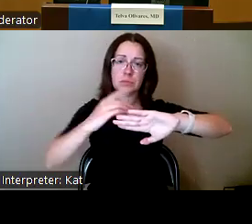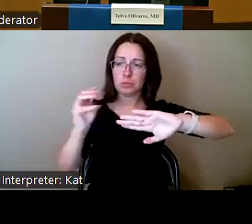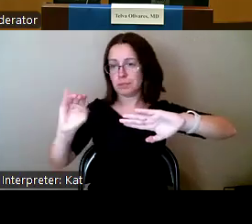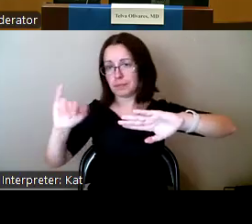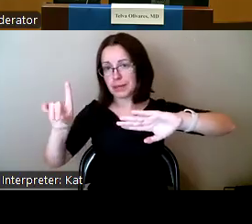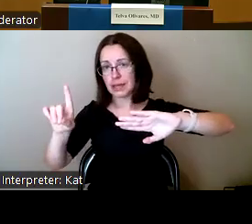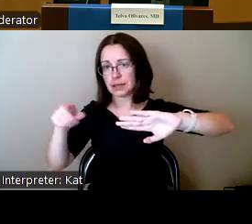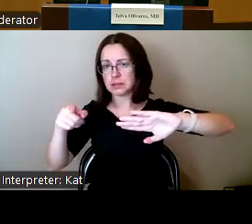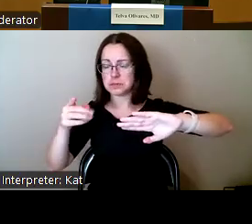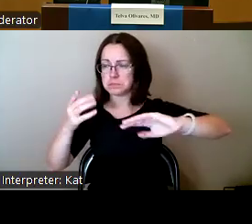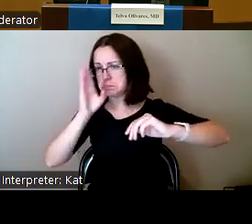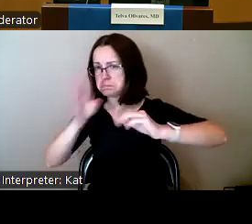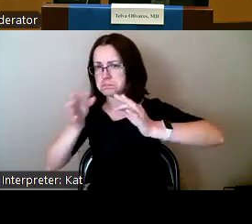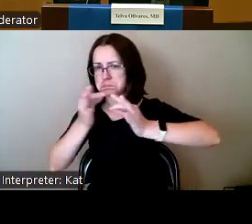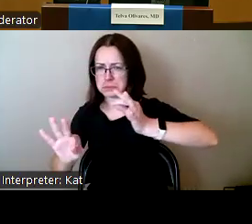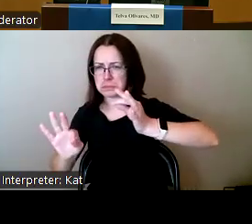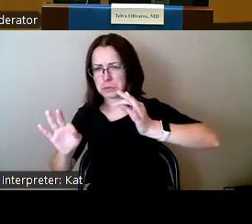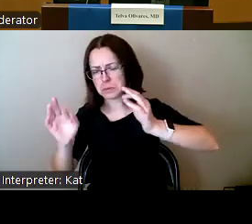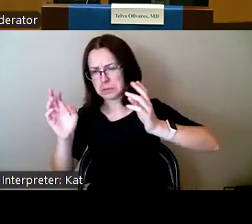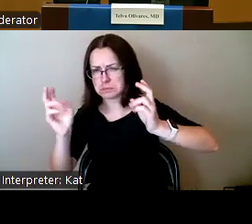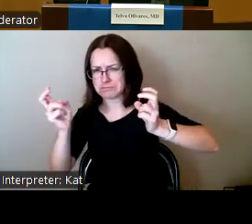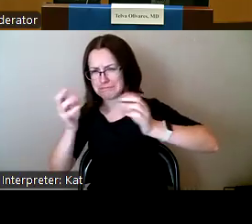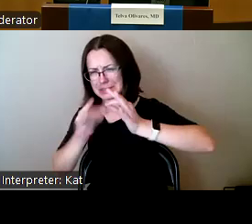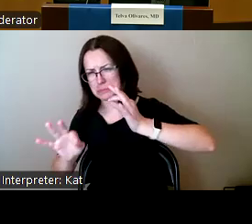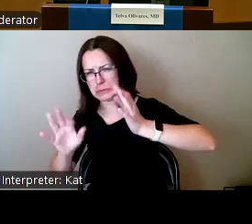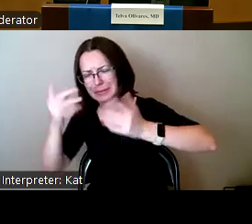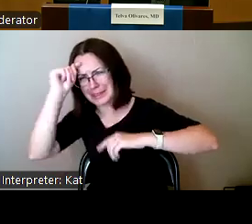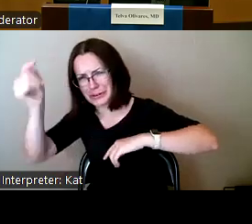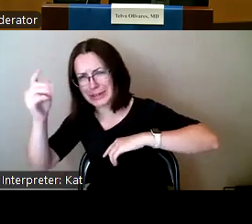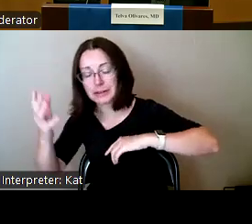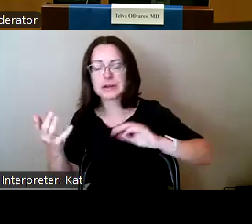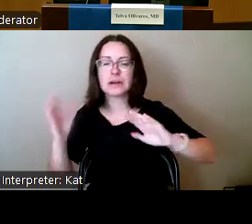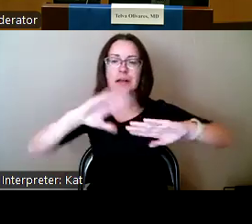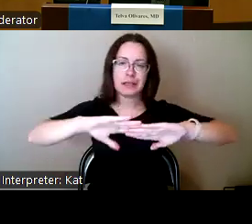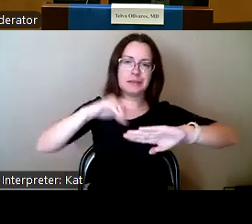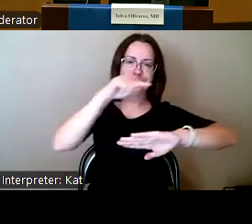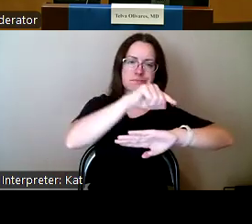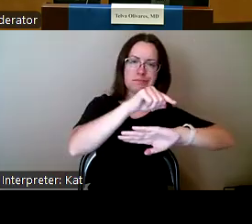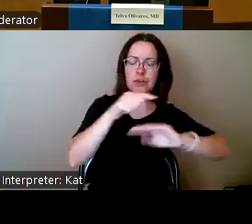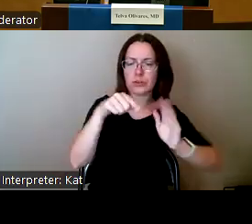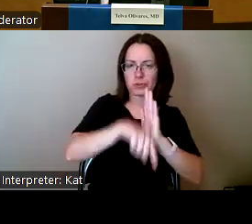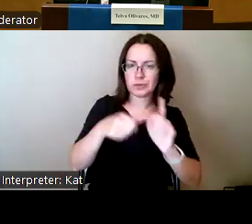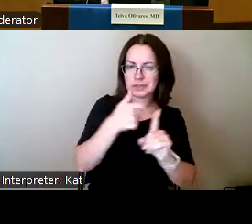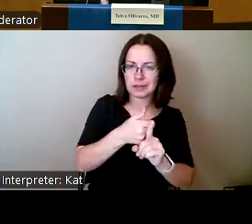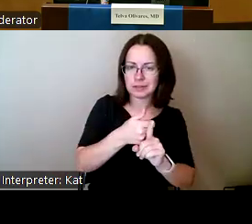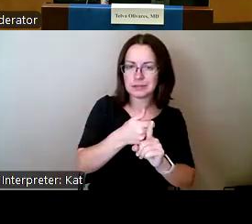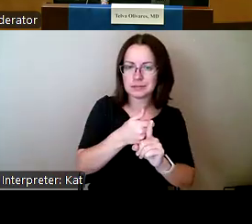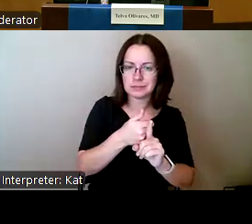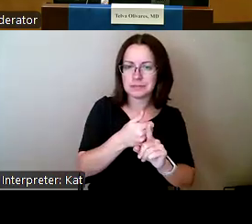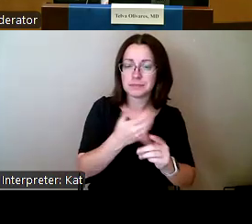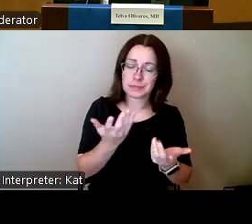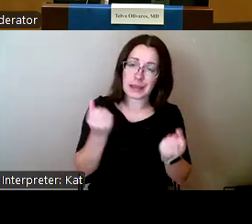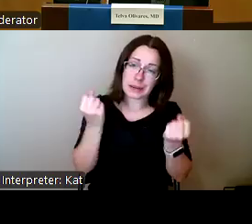is fairly straightforward in theory. And then the other is a suicide which is what many of us are